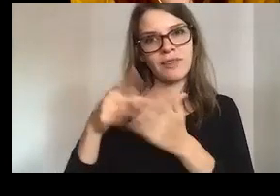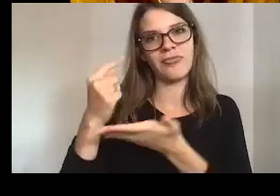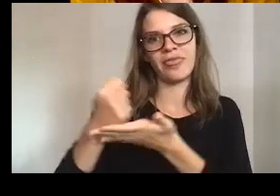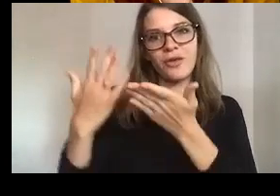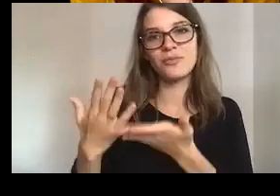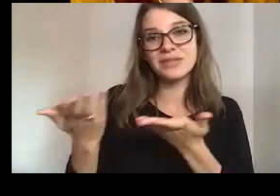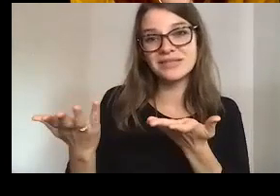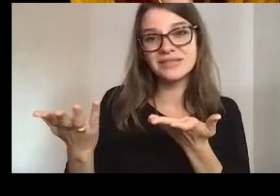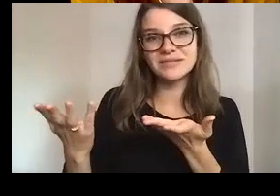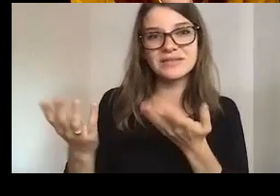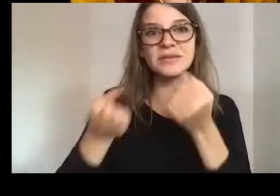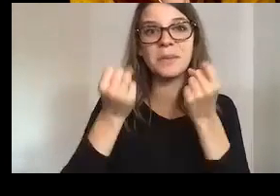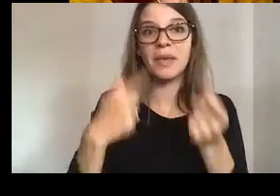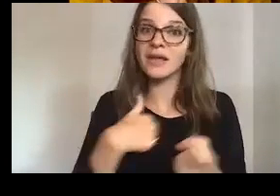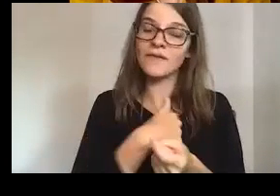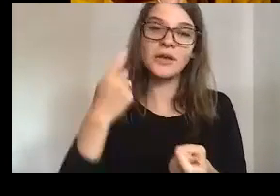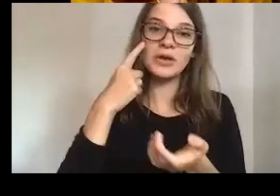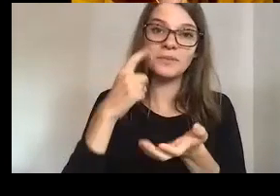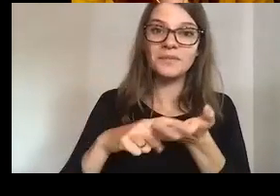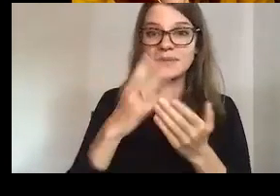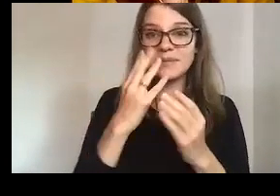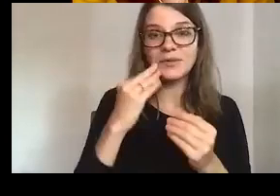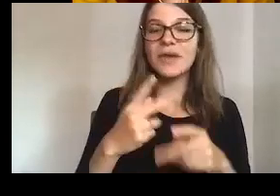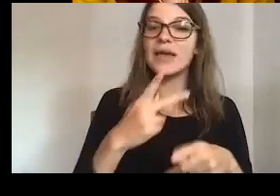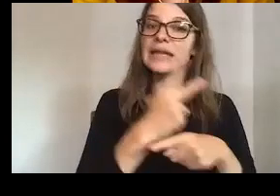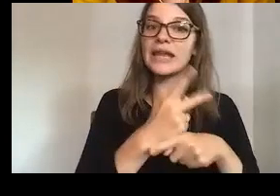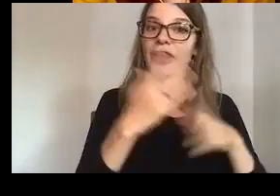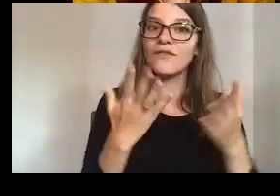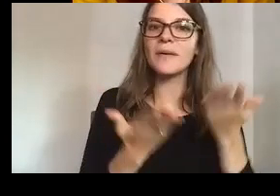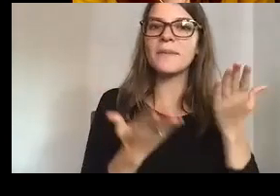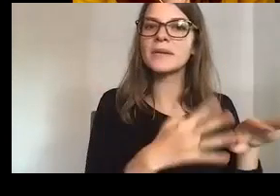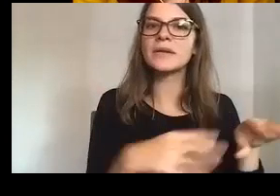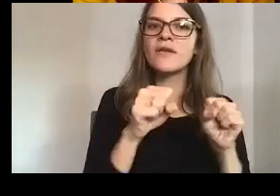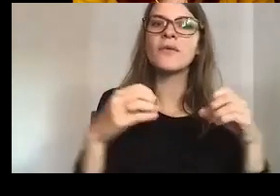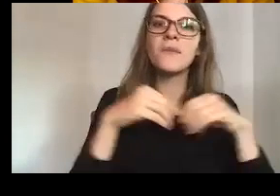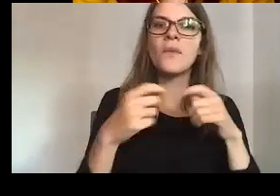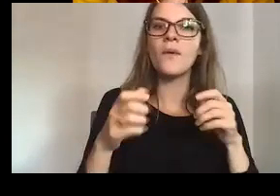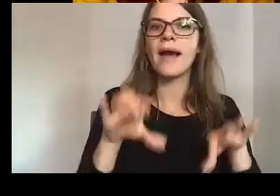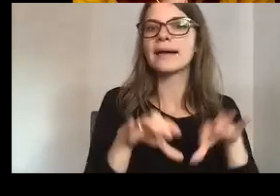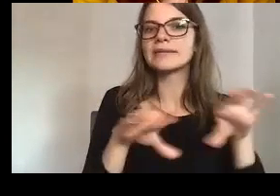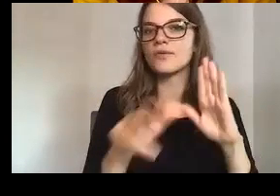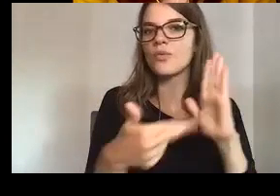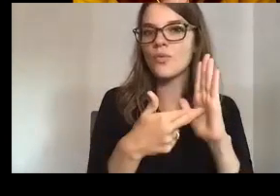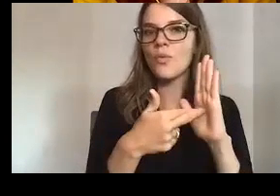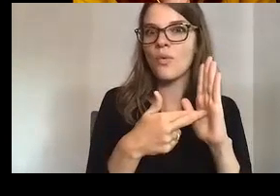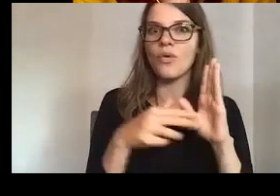what a lot of us are experiencing is that caregivers may be taking on a more active role especially in these times of virtual therapy